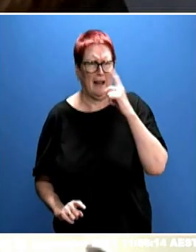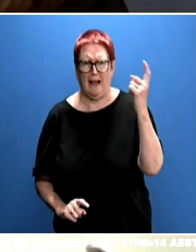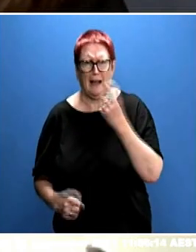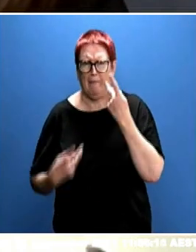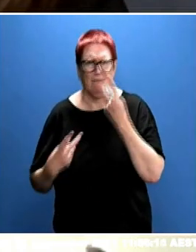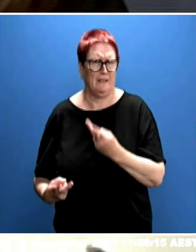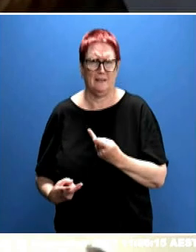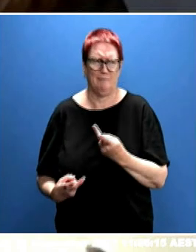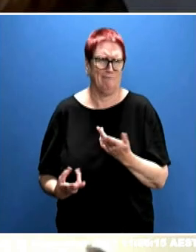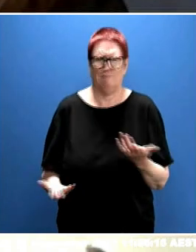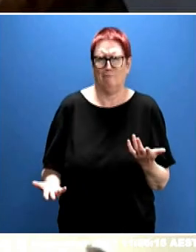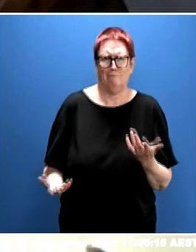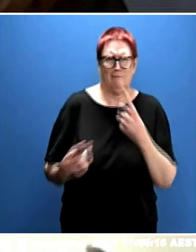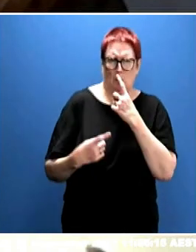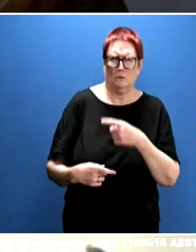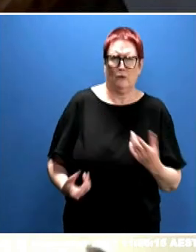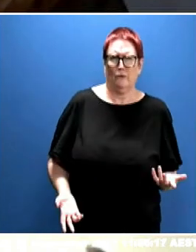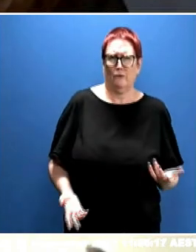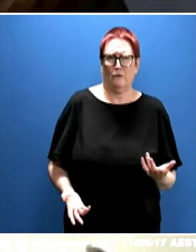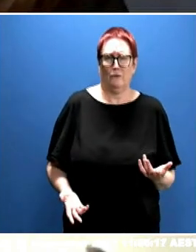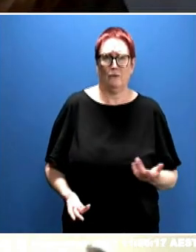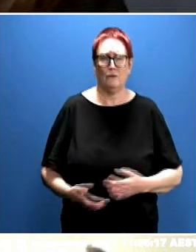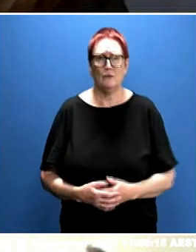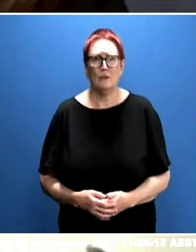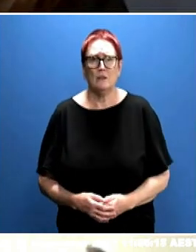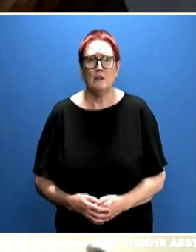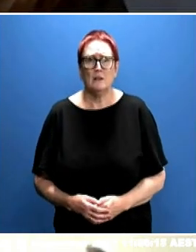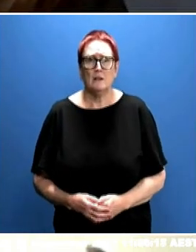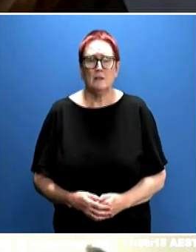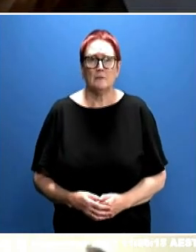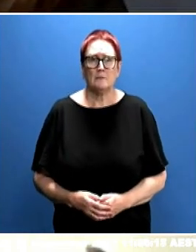for them to get from the community to Perth, who may have intermittent